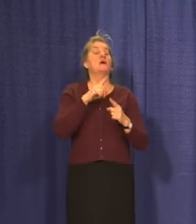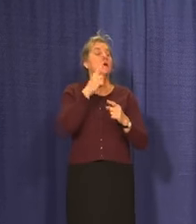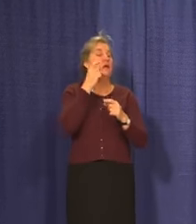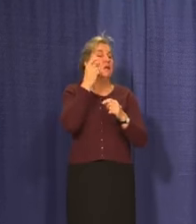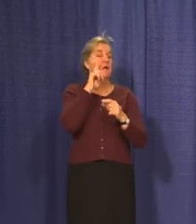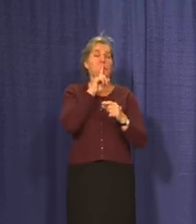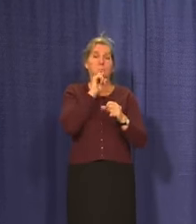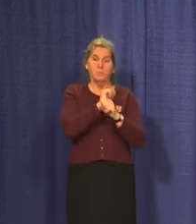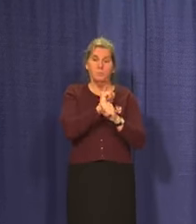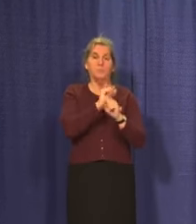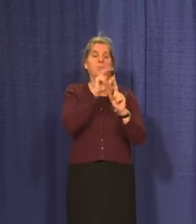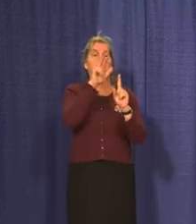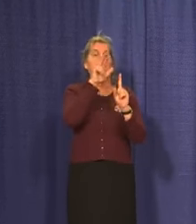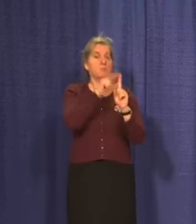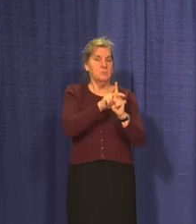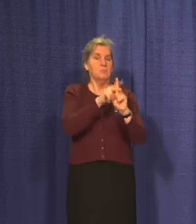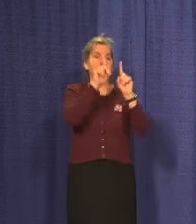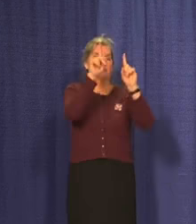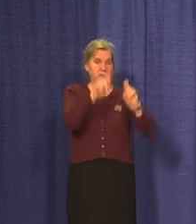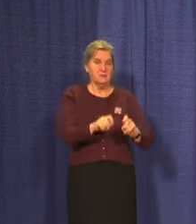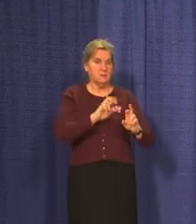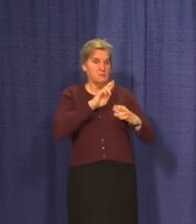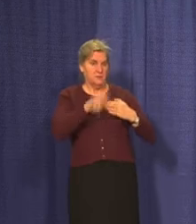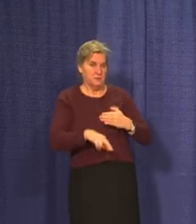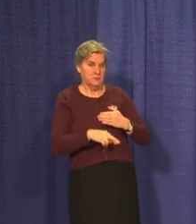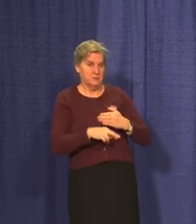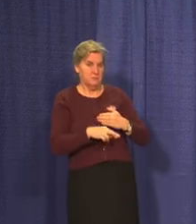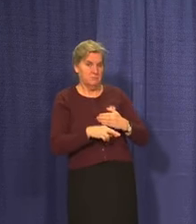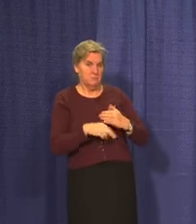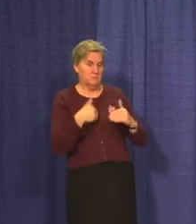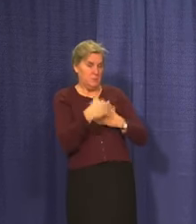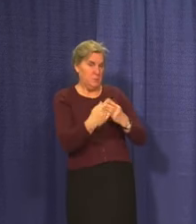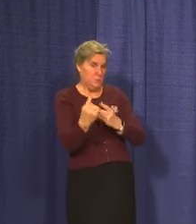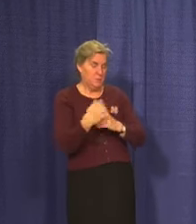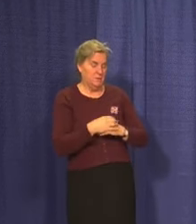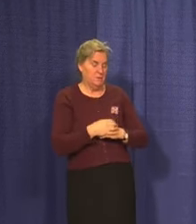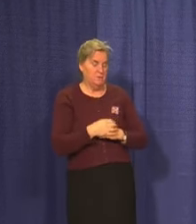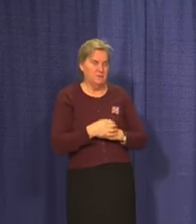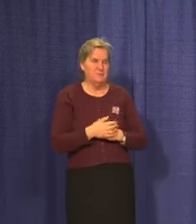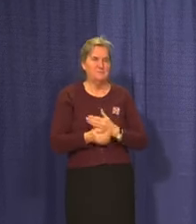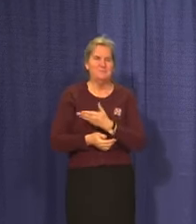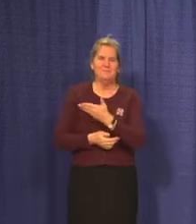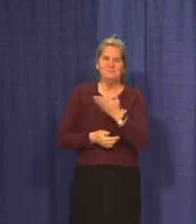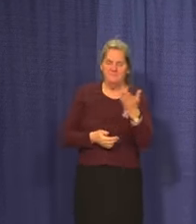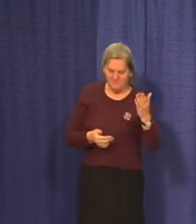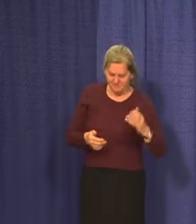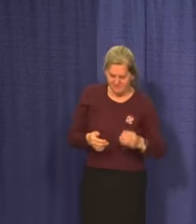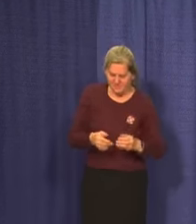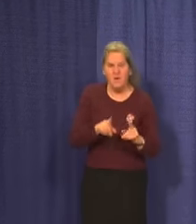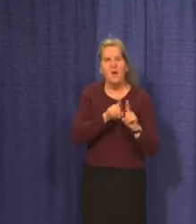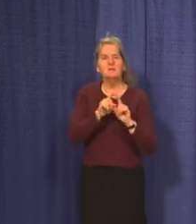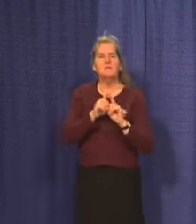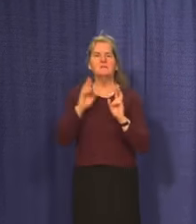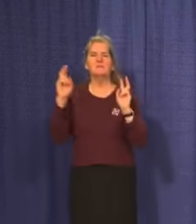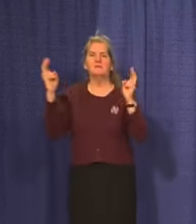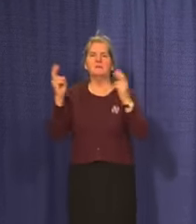FURTHER DIRECTION. I KNOW EVERYONE WANTS TO HEAR MORE ABOUT THE BC BUBBLE OR THE